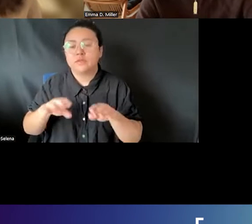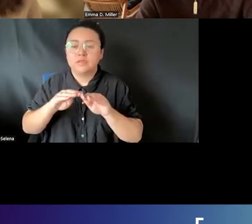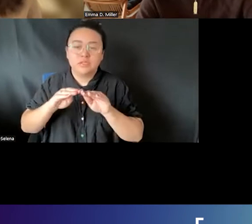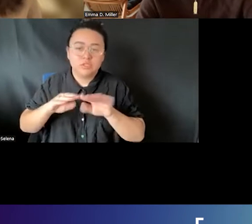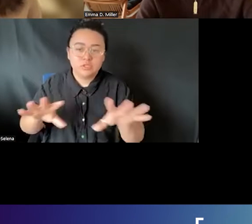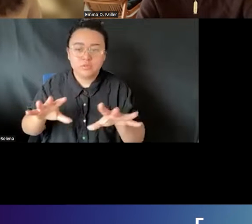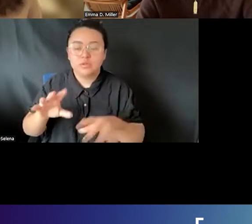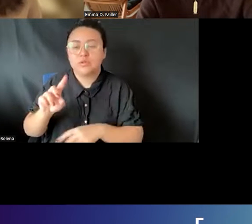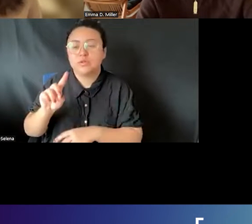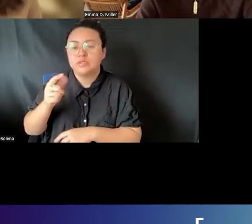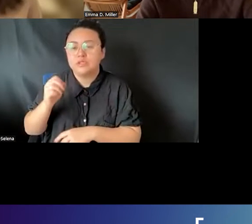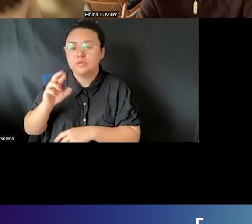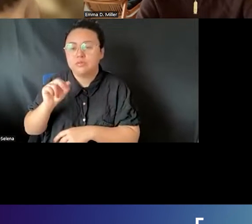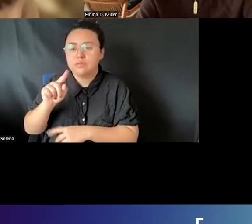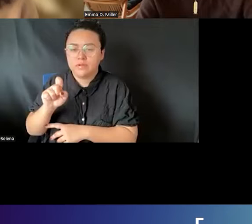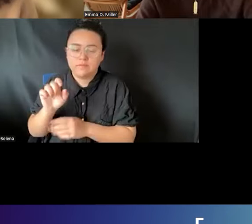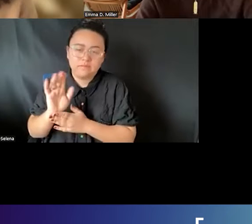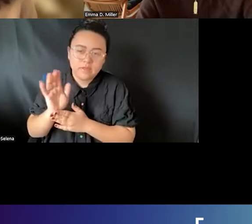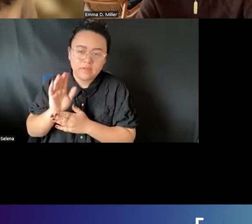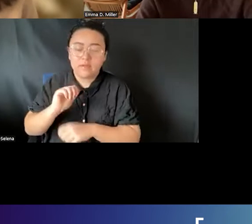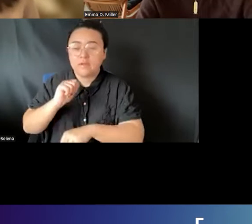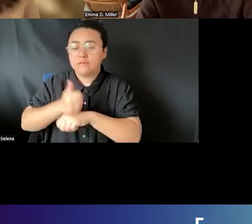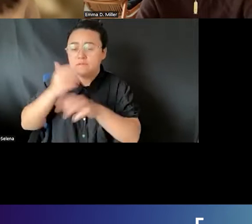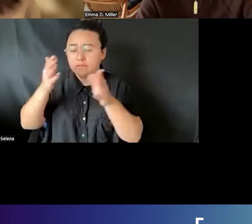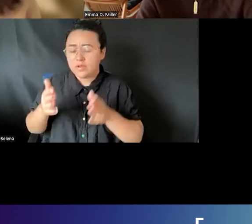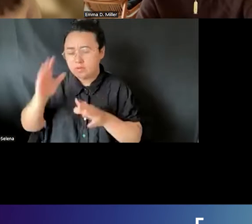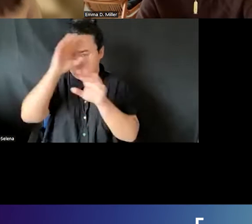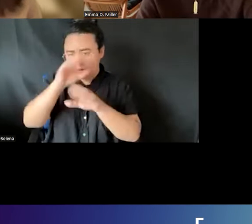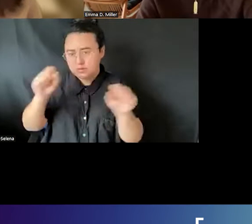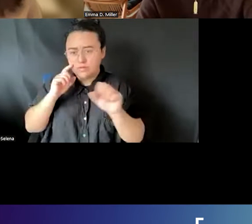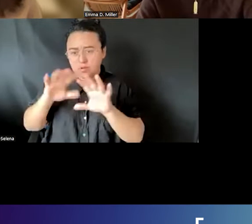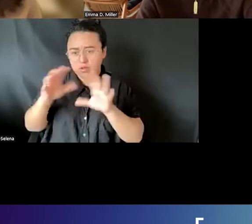She is the founder and president of the global production company Art and Action.